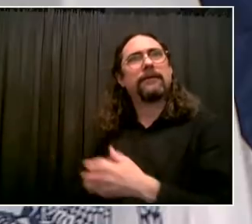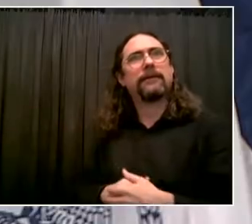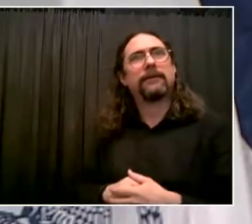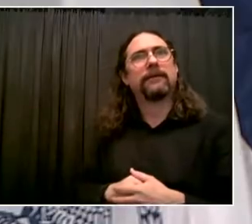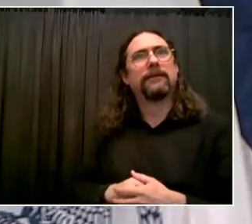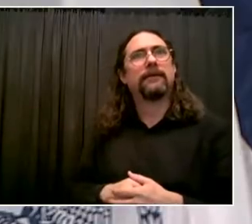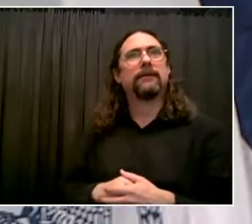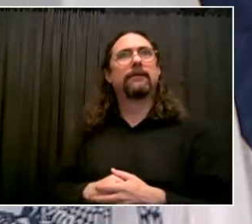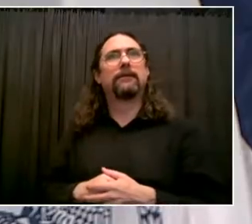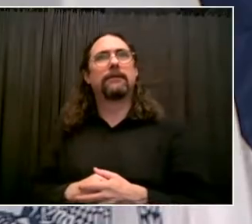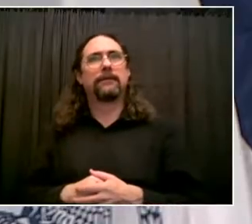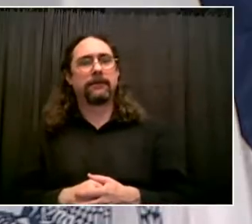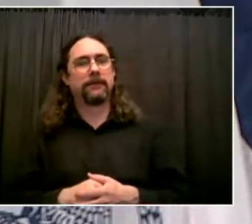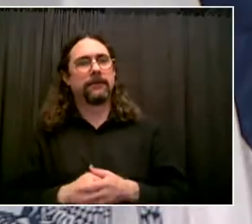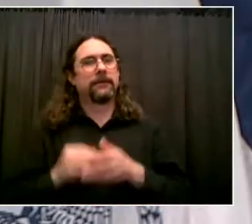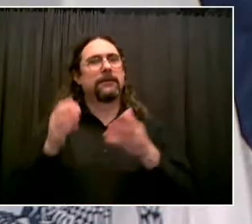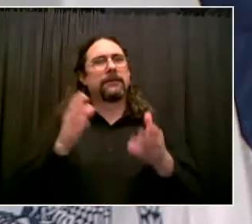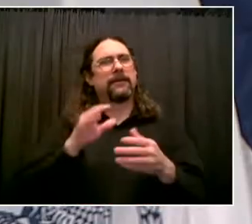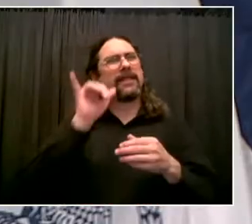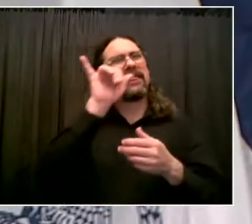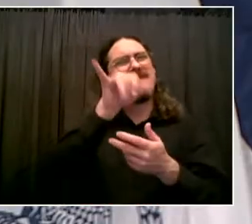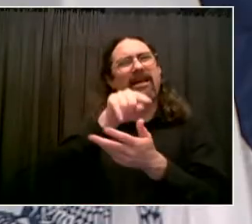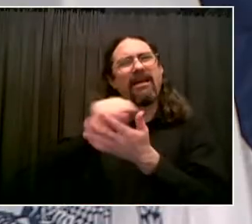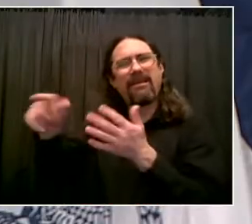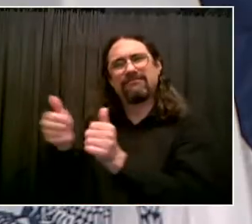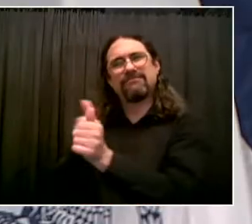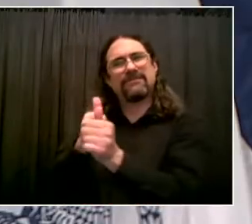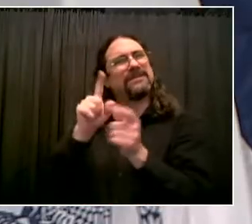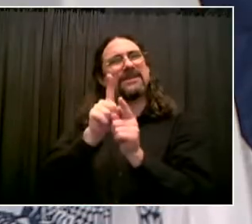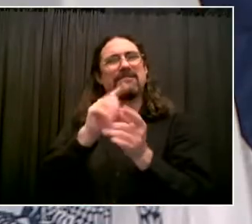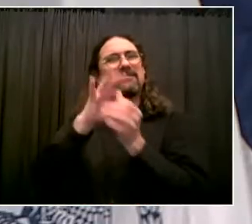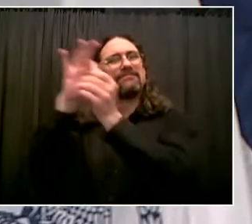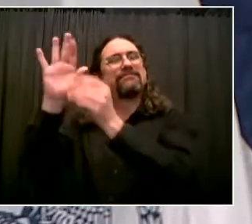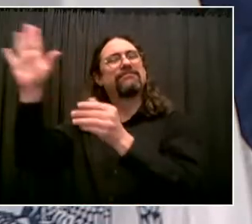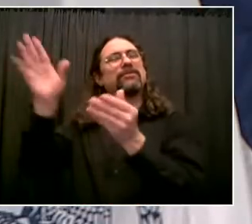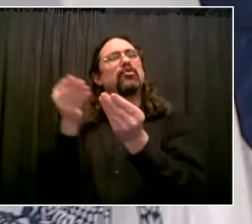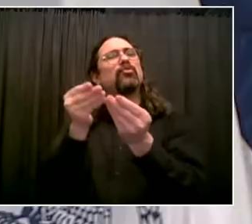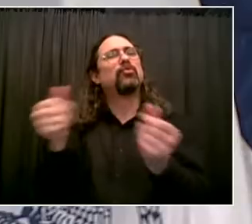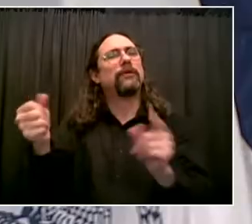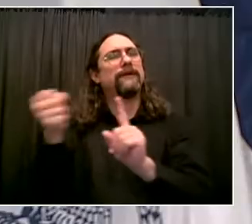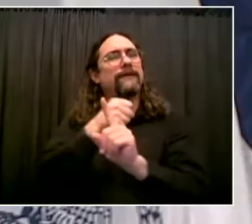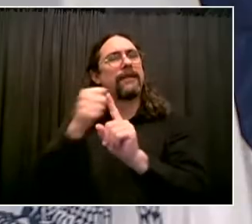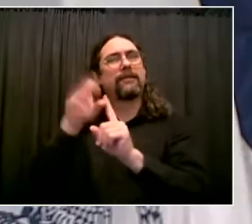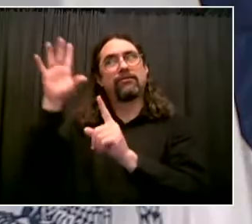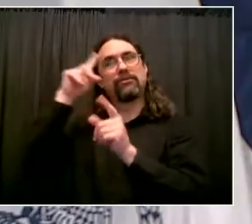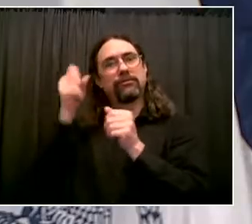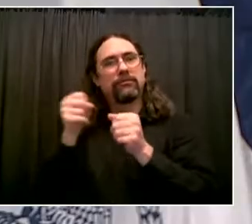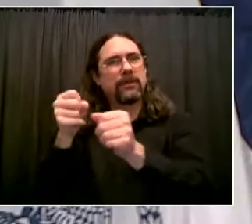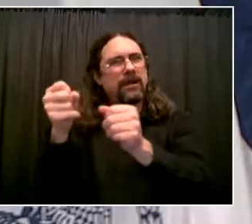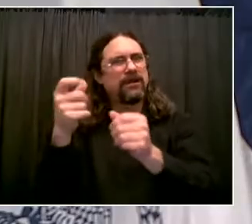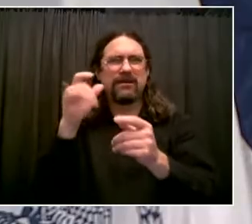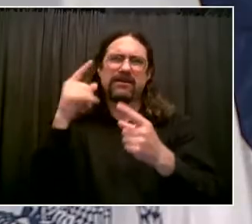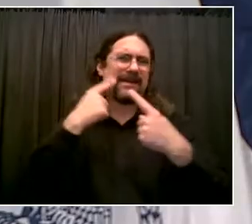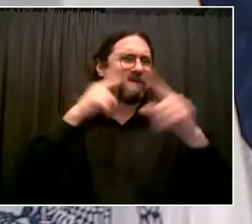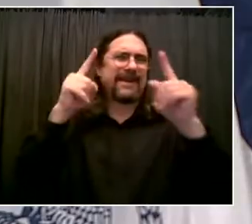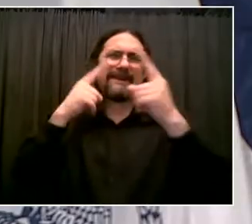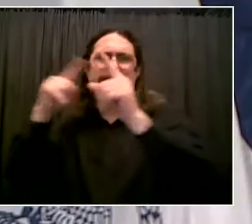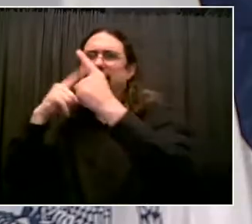HELPS THEM TO DETERMINE NOT TO GET A GUN OR NOT TO USE A GUN, ATHT IS BEEN EARLLY EFFECTIVE AND POWERFUL. SO WE ARE DOUBLING DOWN ON THOSE CURE VIOLENCE AND CRISIS